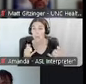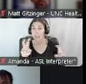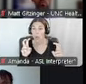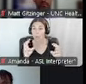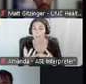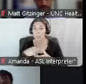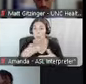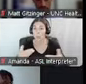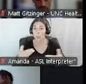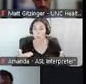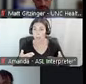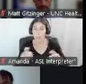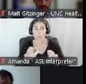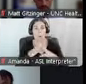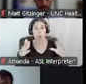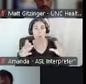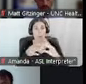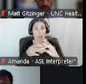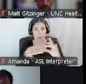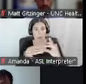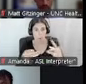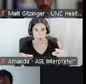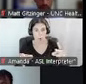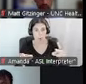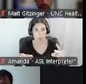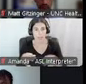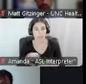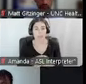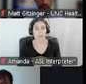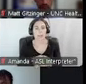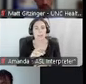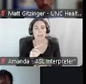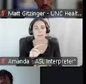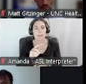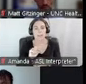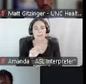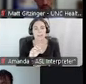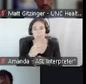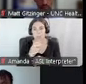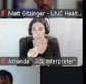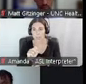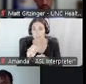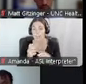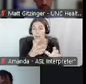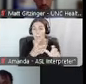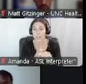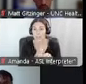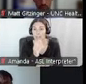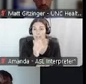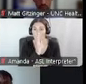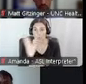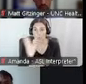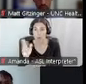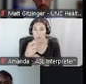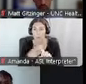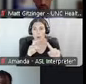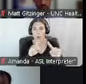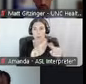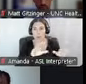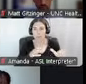opening remarks, NCDHHS updates, presentations from each of our root root h roots hubs leads,